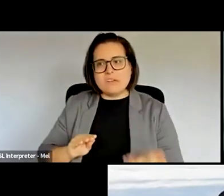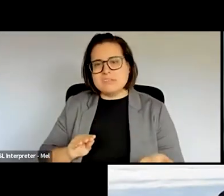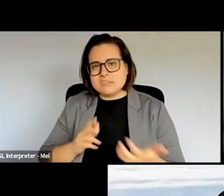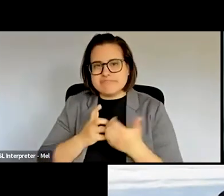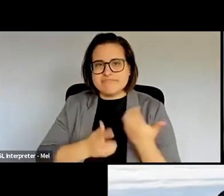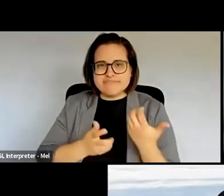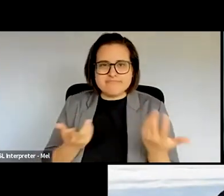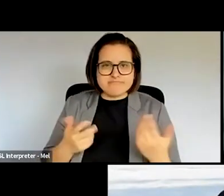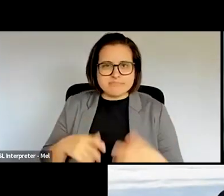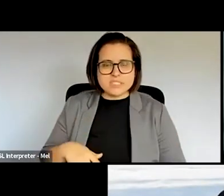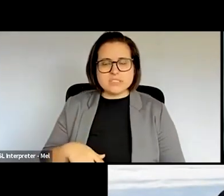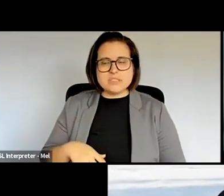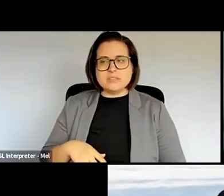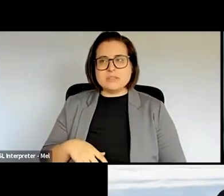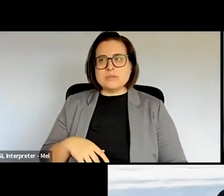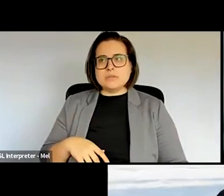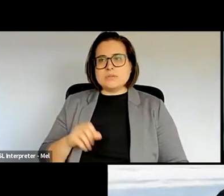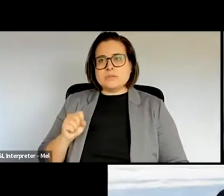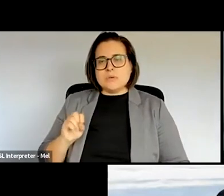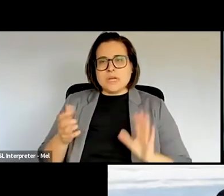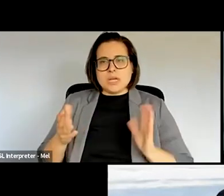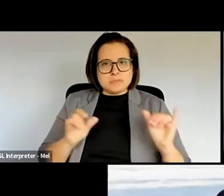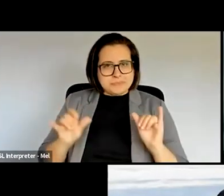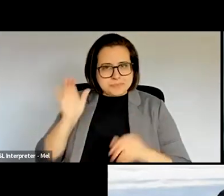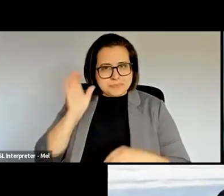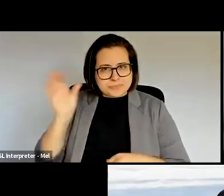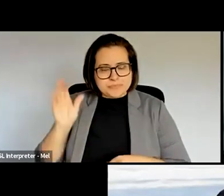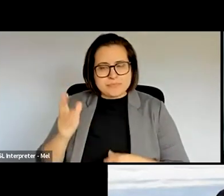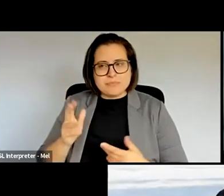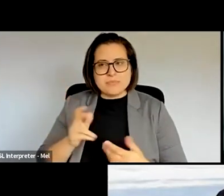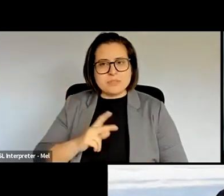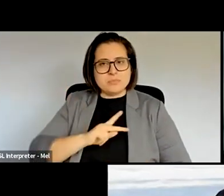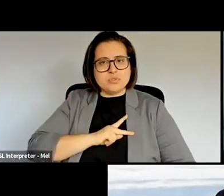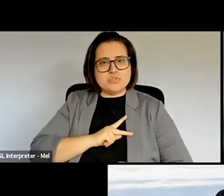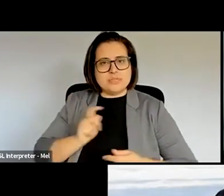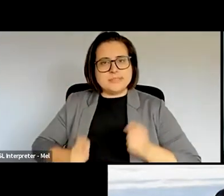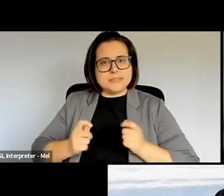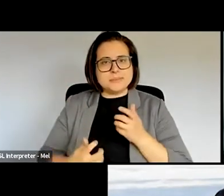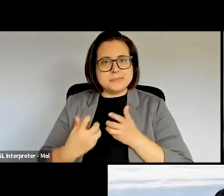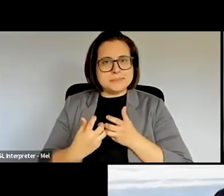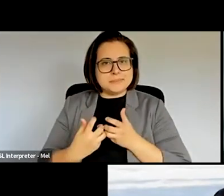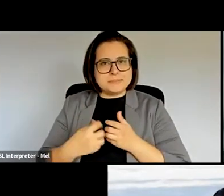right and so you know kind of similarly I think this need for personalization is going to change